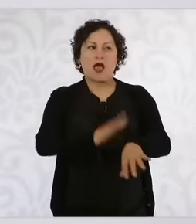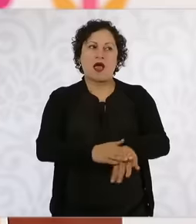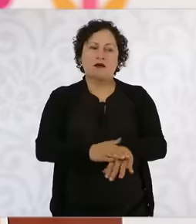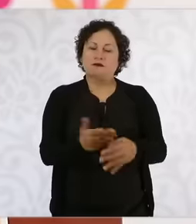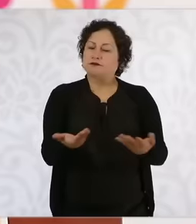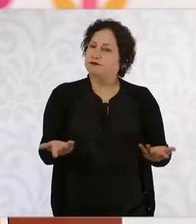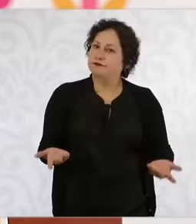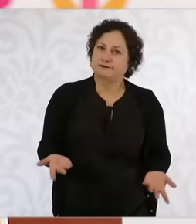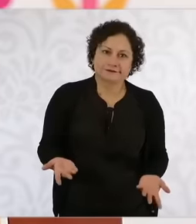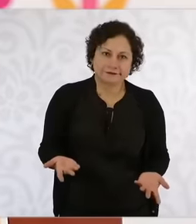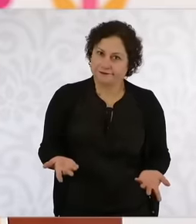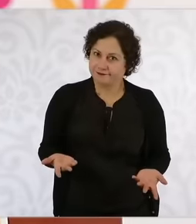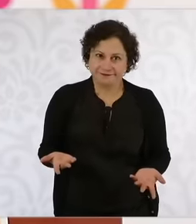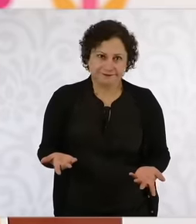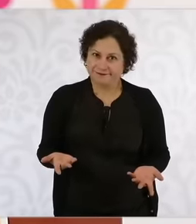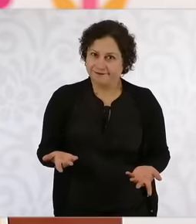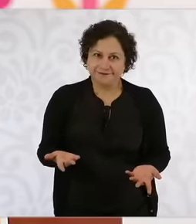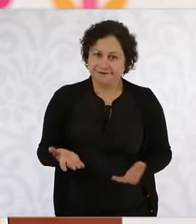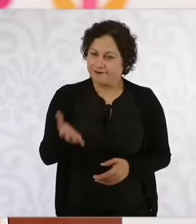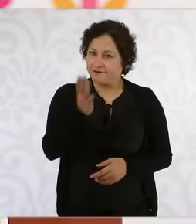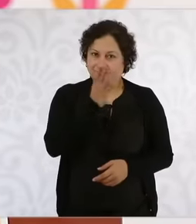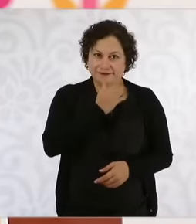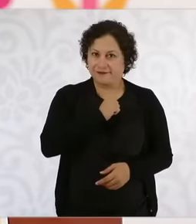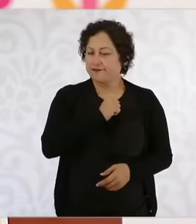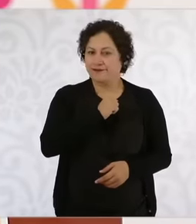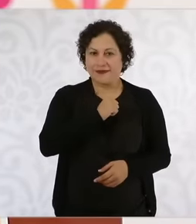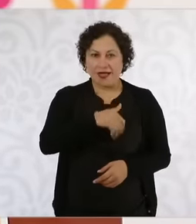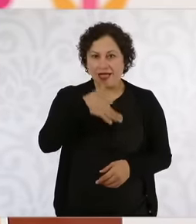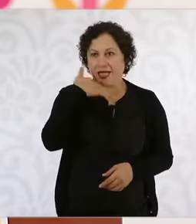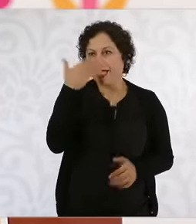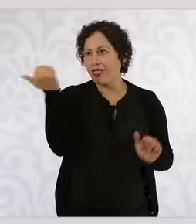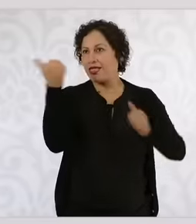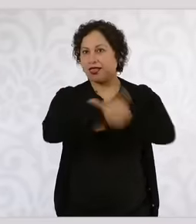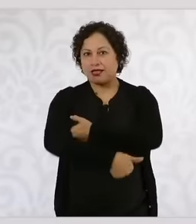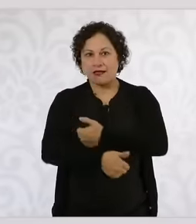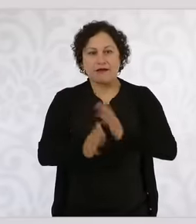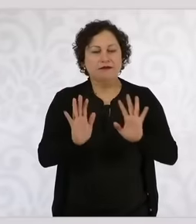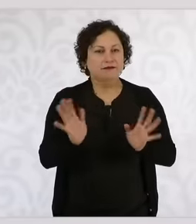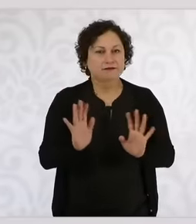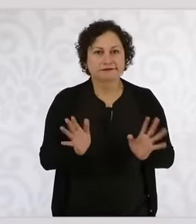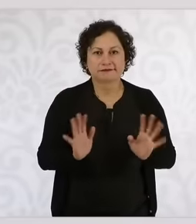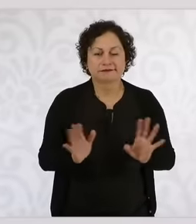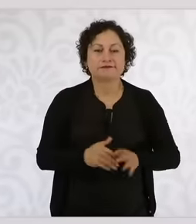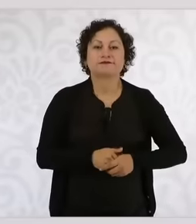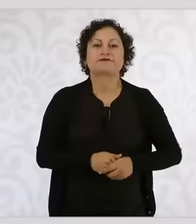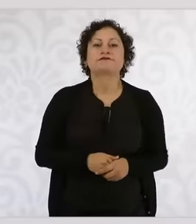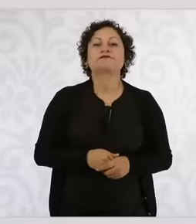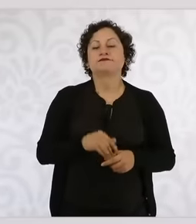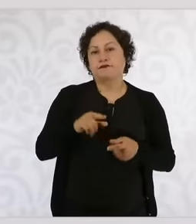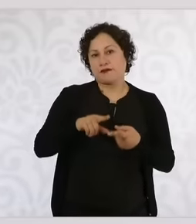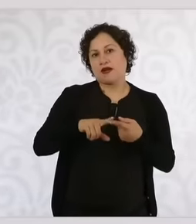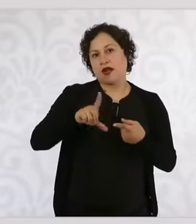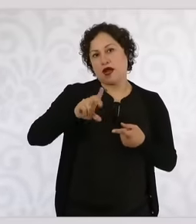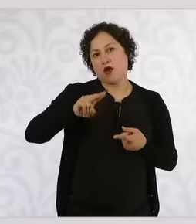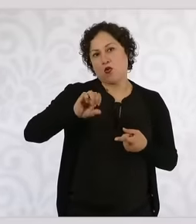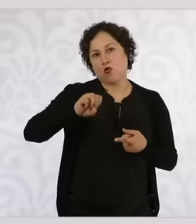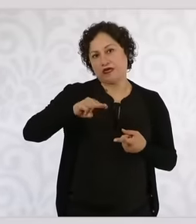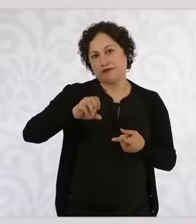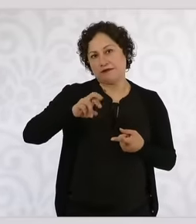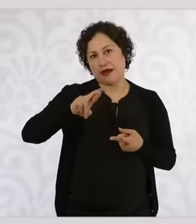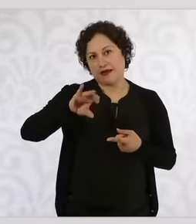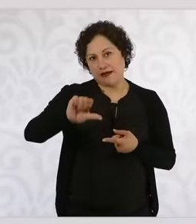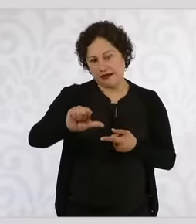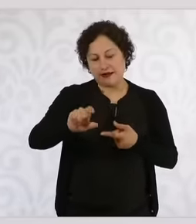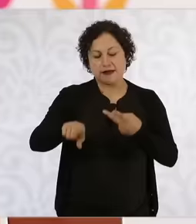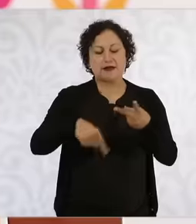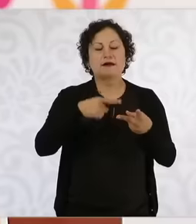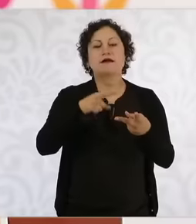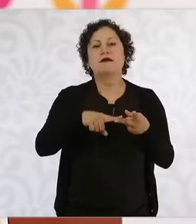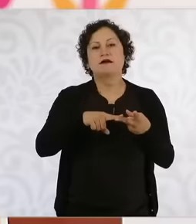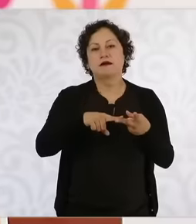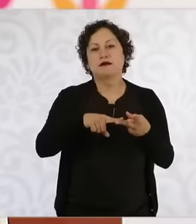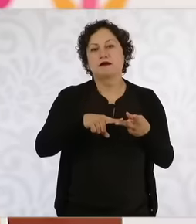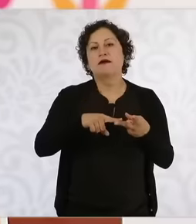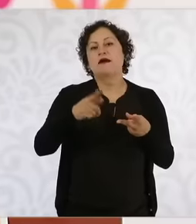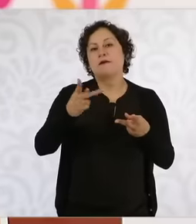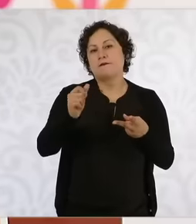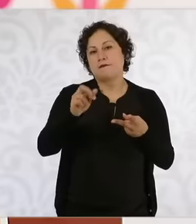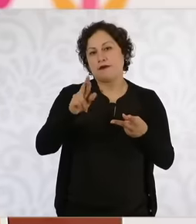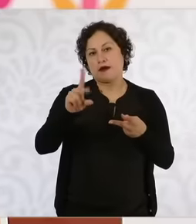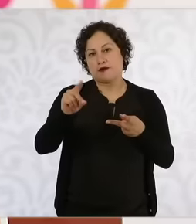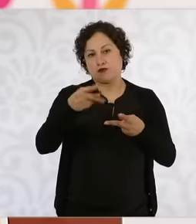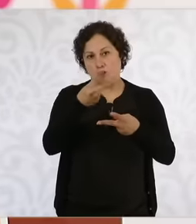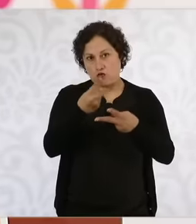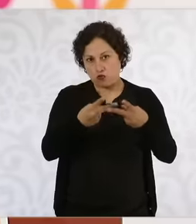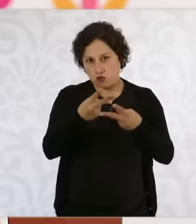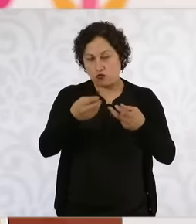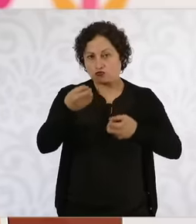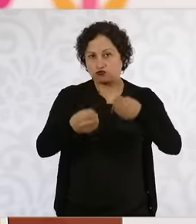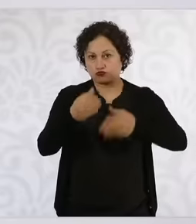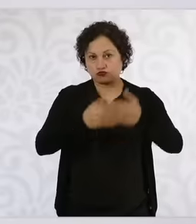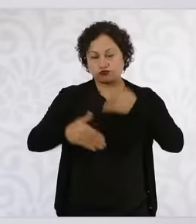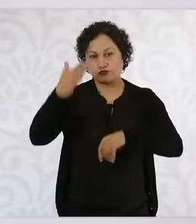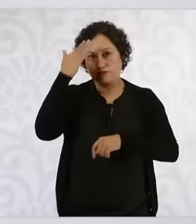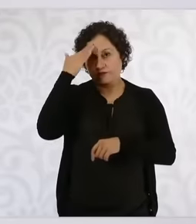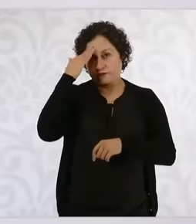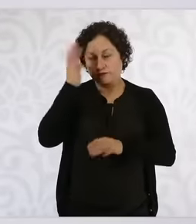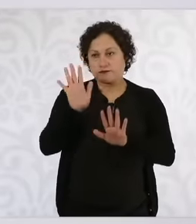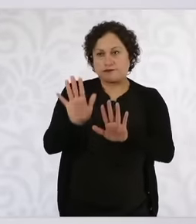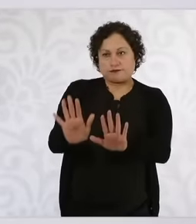we can't do that, it was Minister Luis María Aguilar and the brown minister who also didn't.